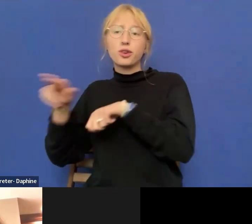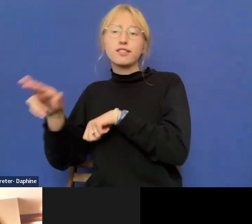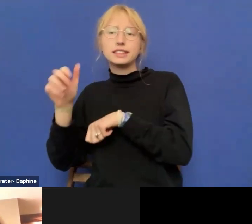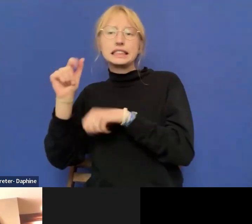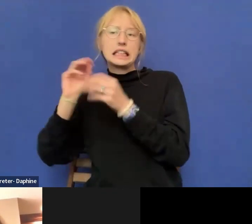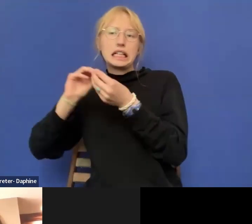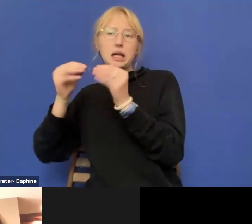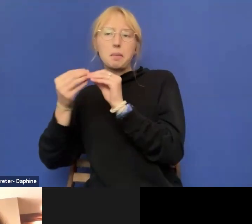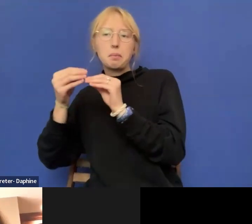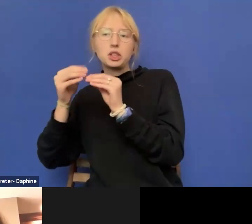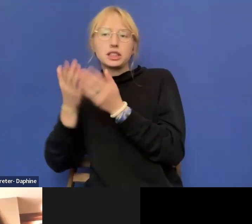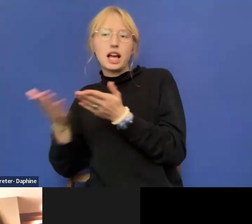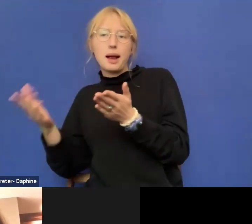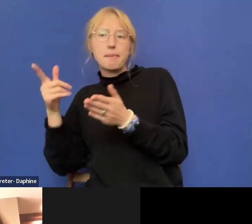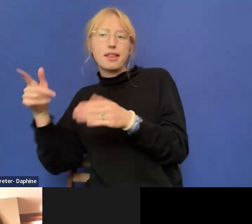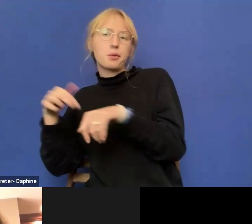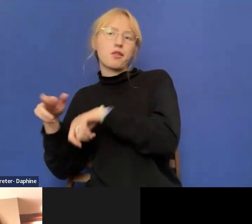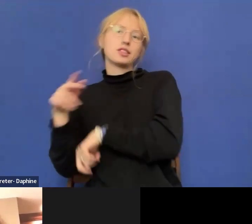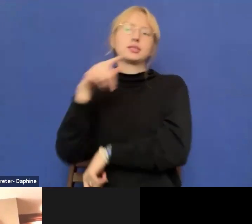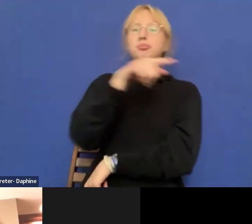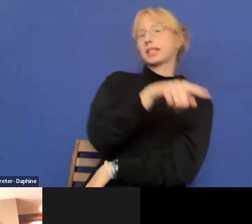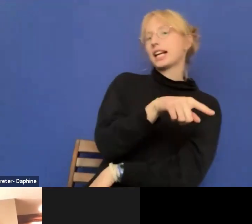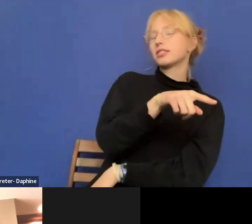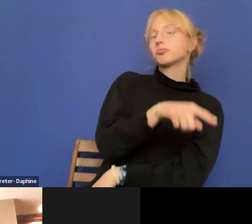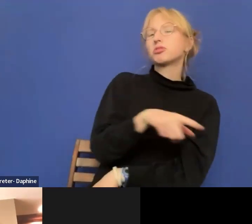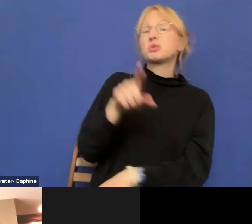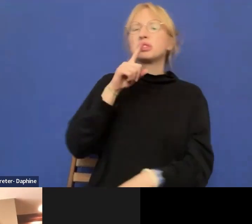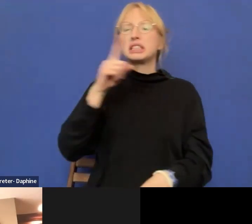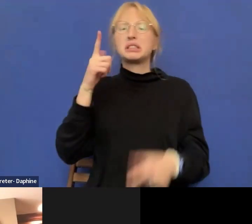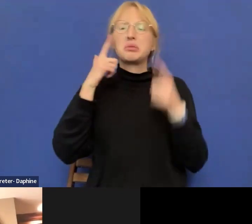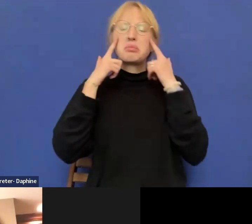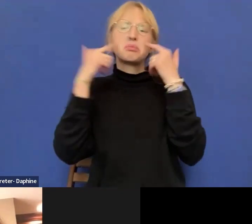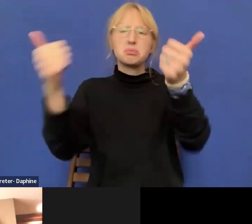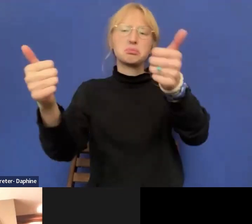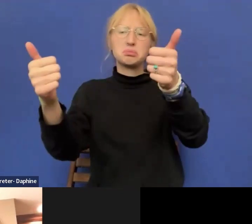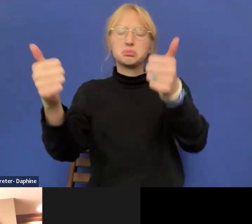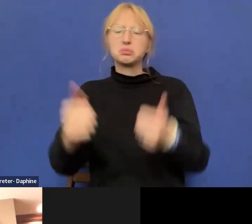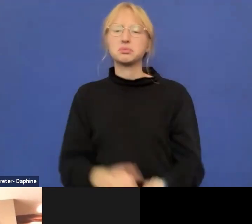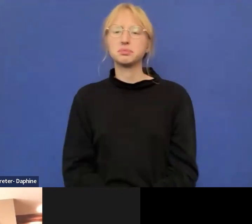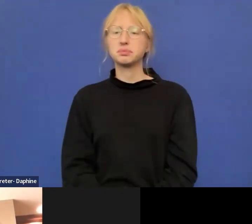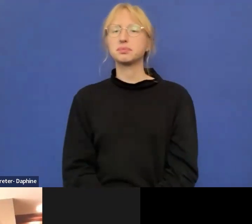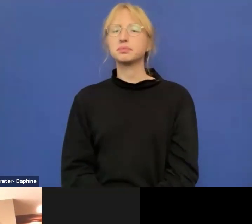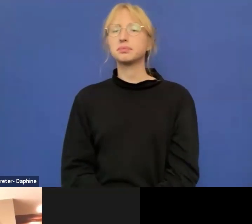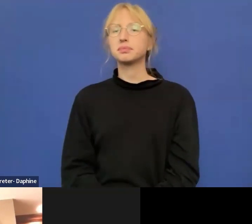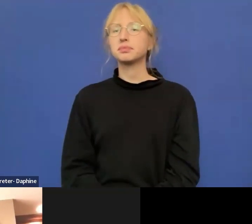reference back is completely up to you. I would pay attention to